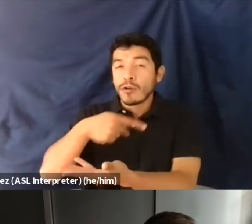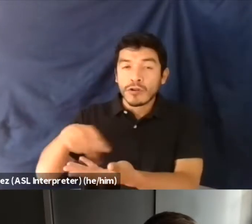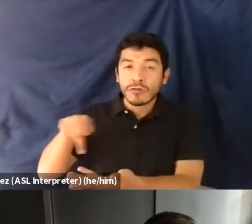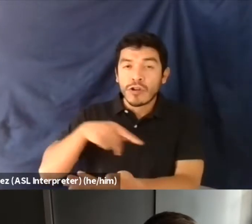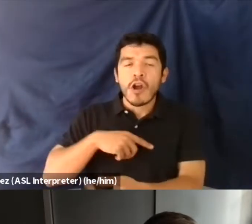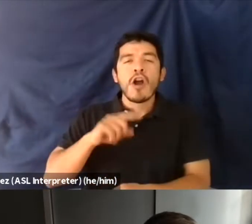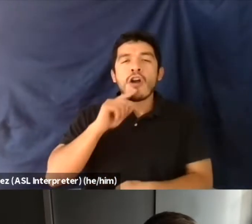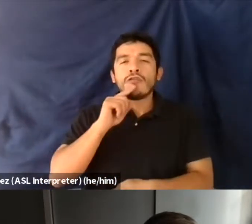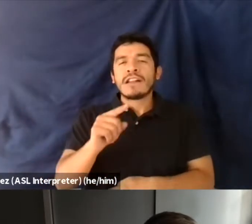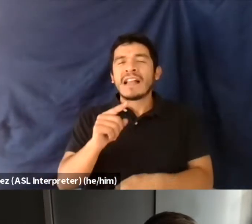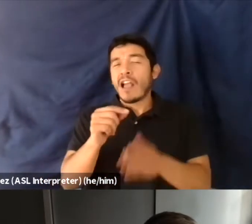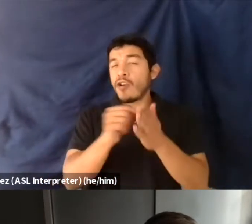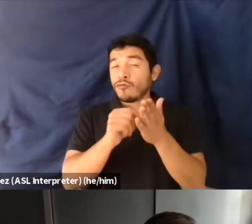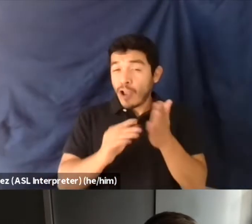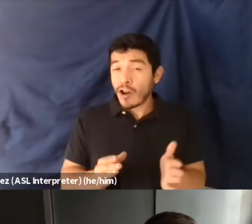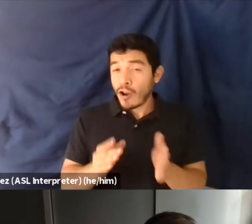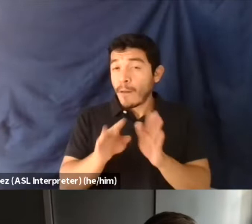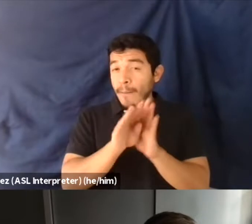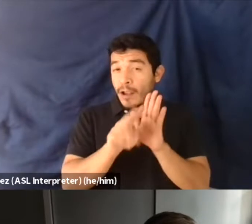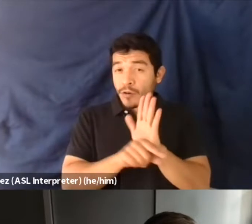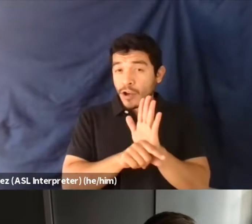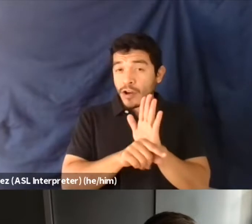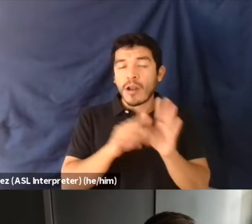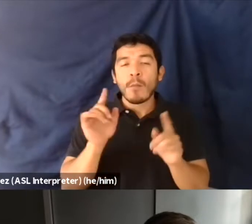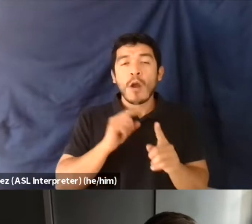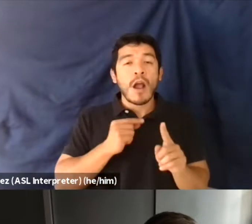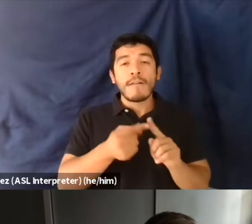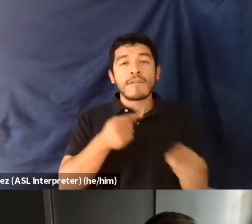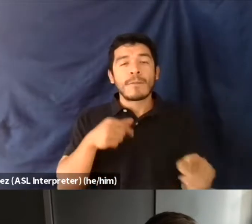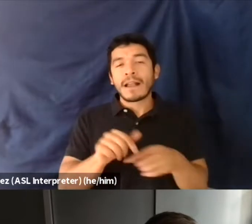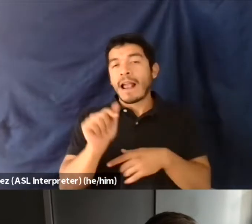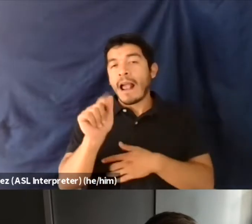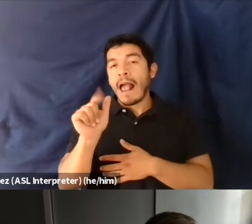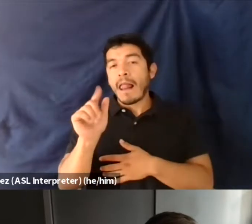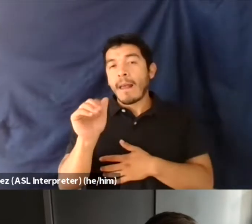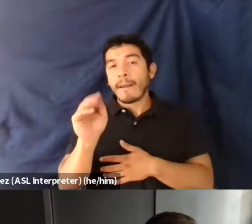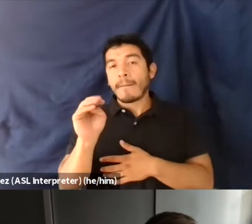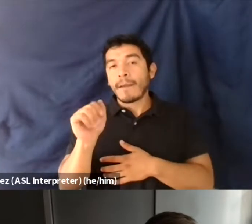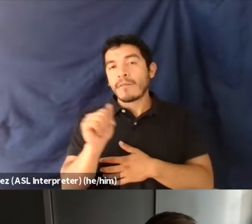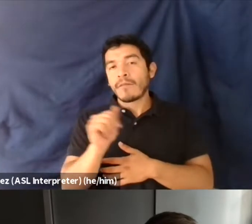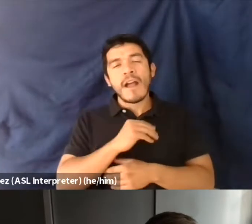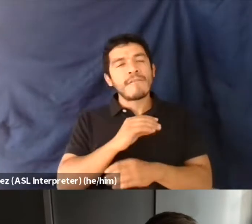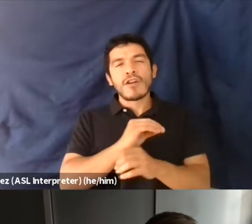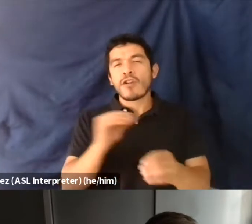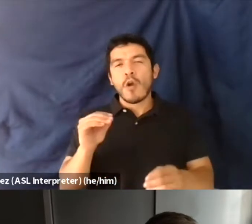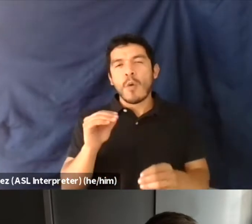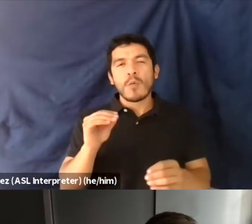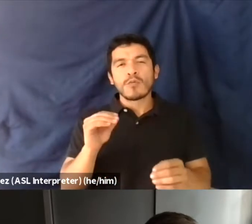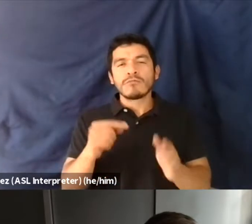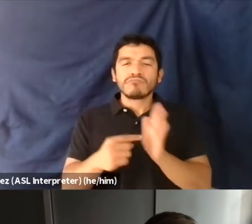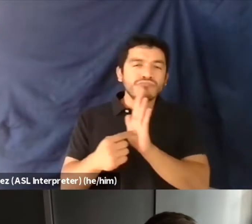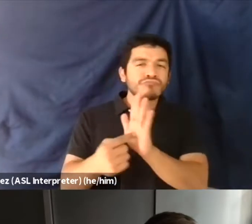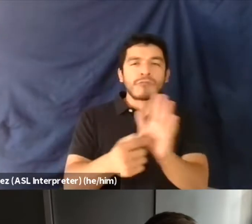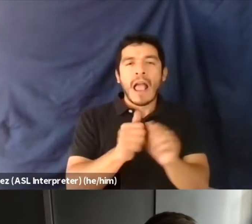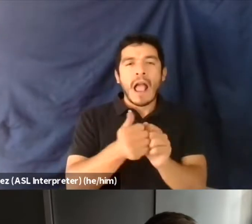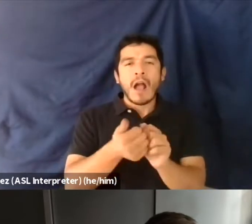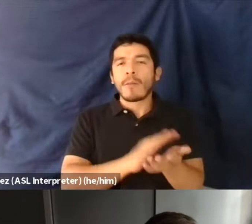and that's really because you know, where I come from Alabama, there isn't really a model for how to be a director or what that looks like in the world.